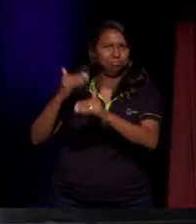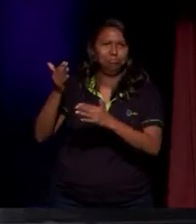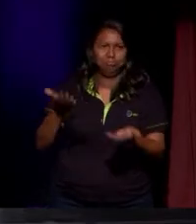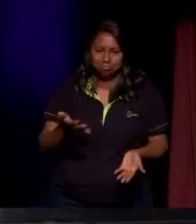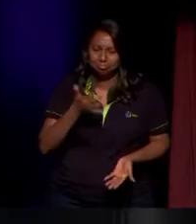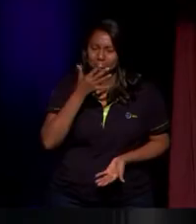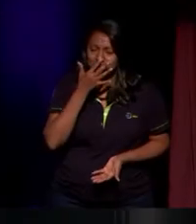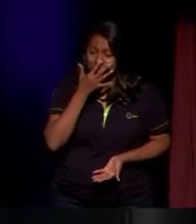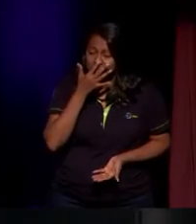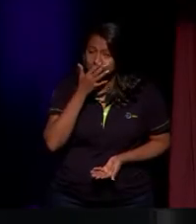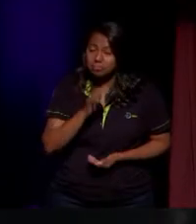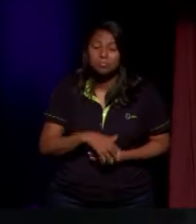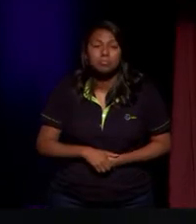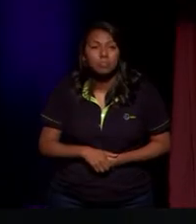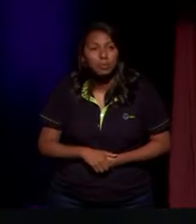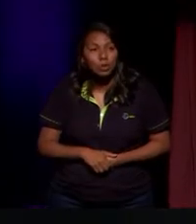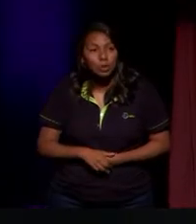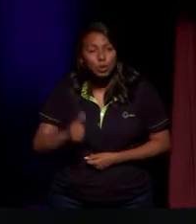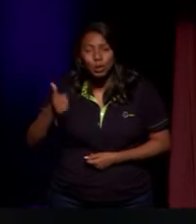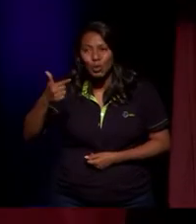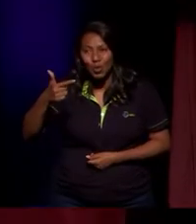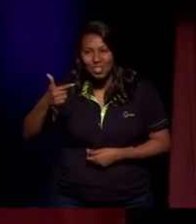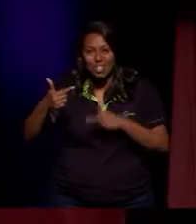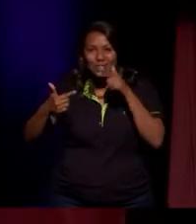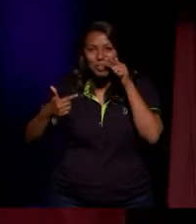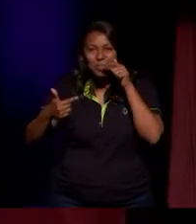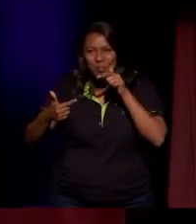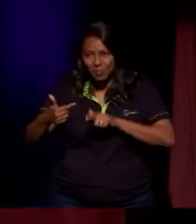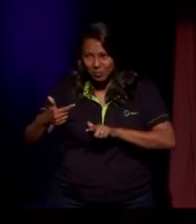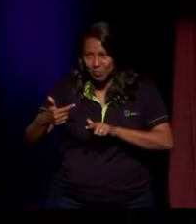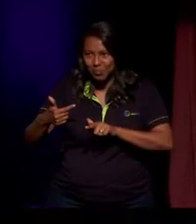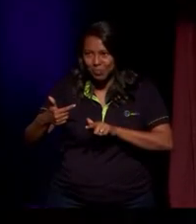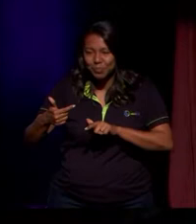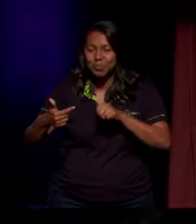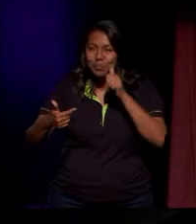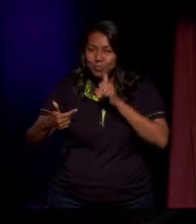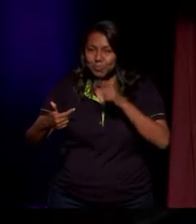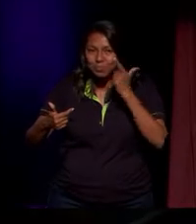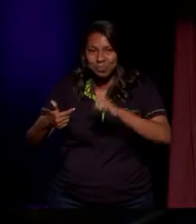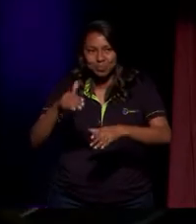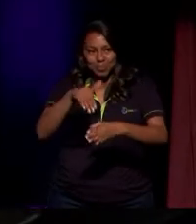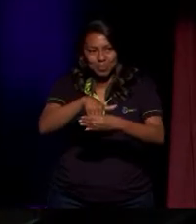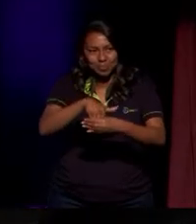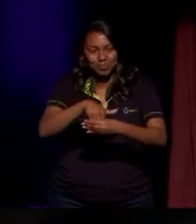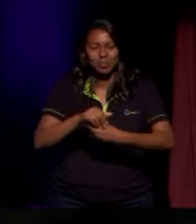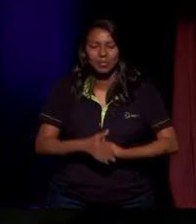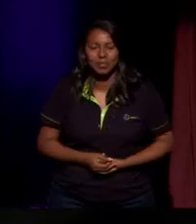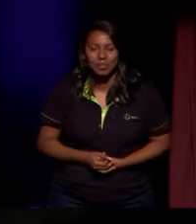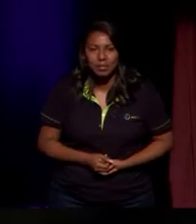with only 12 of them elected. And another thing also, the mixed marriage